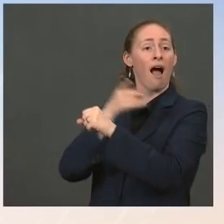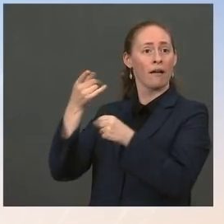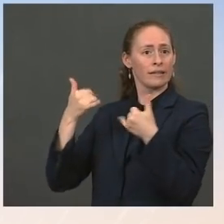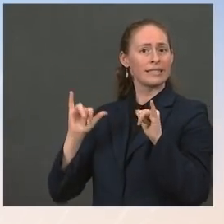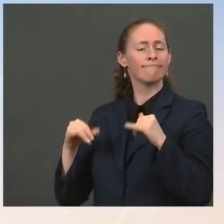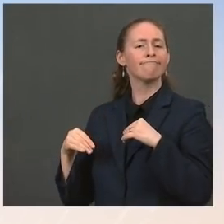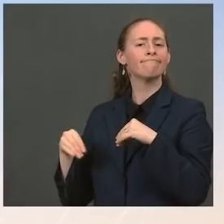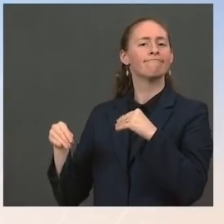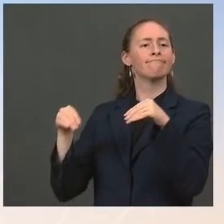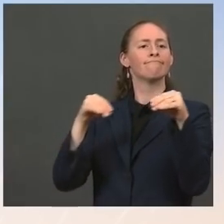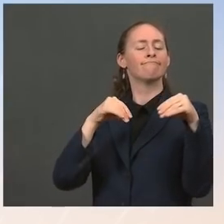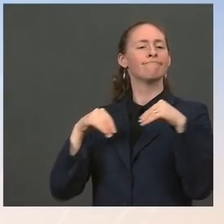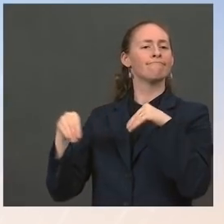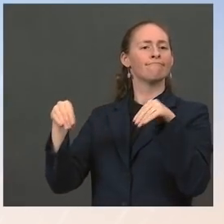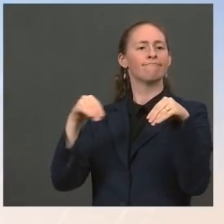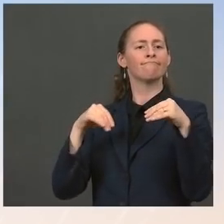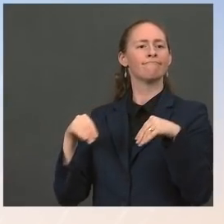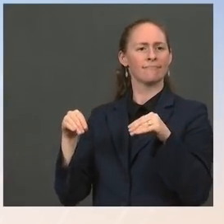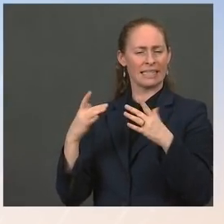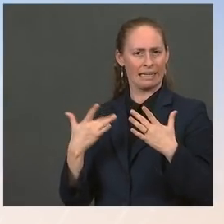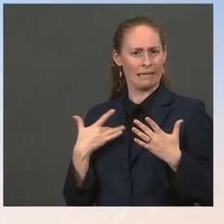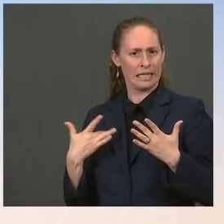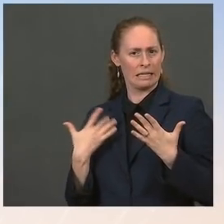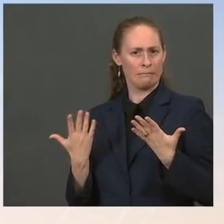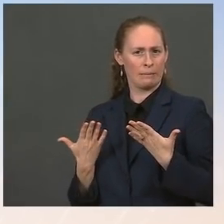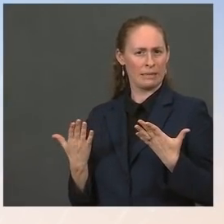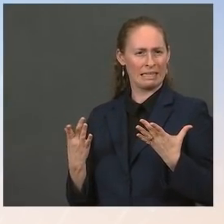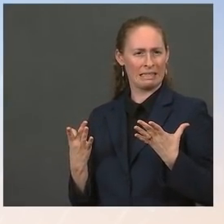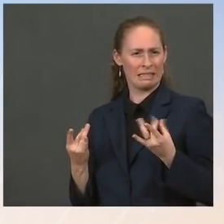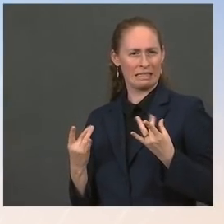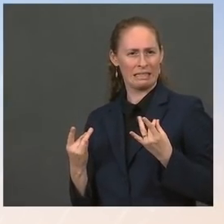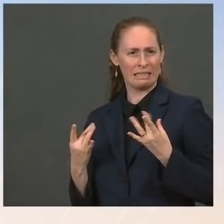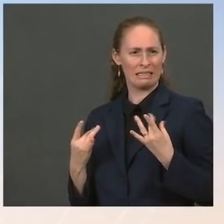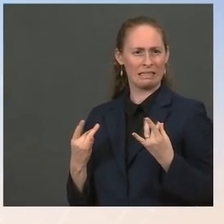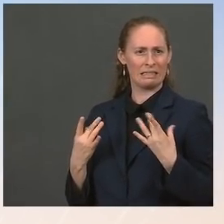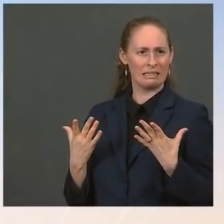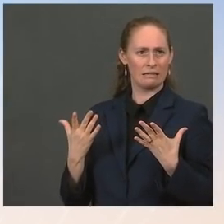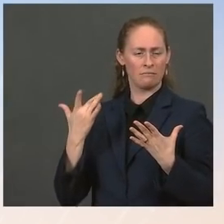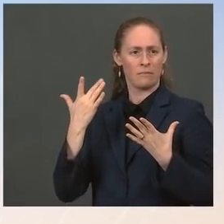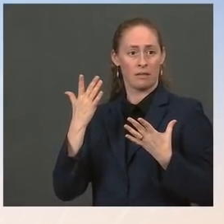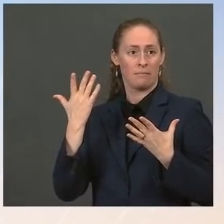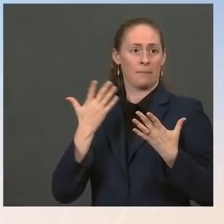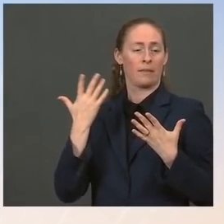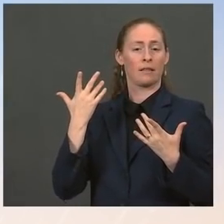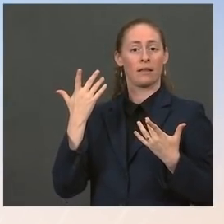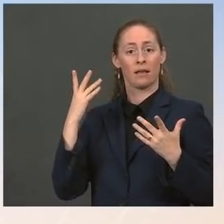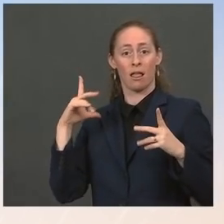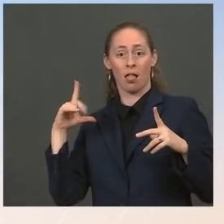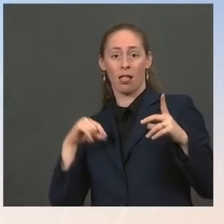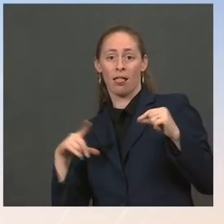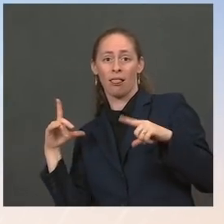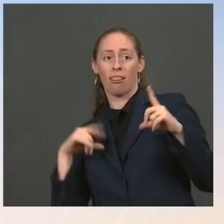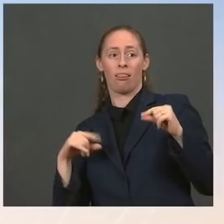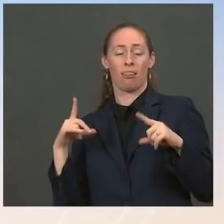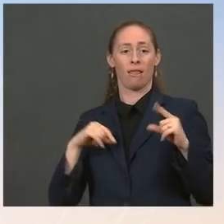where those who seek jobs either in this administration or favors from this administration could put this White House in an awkward position.